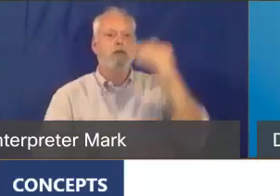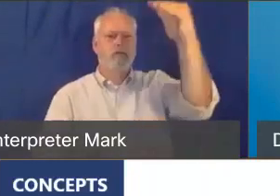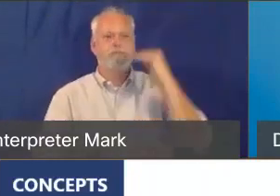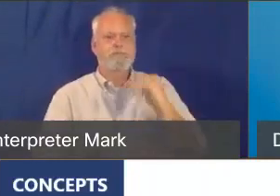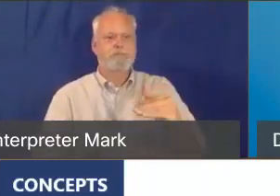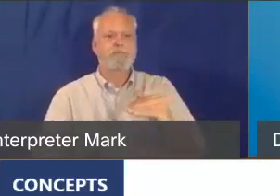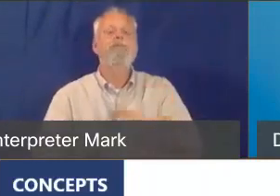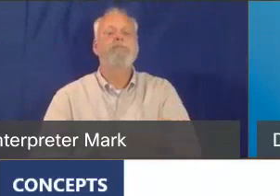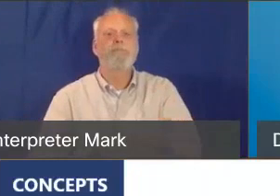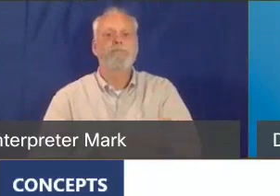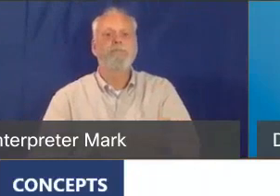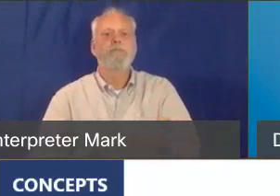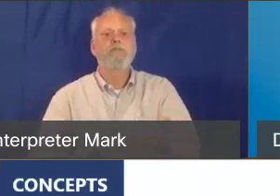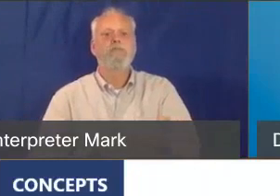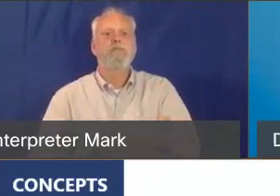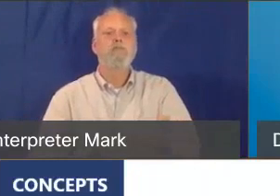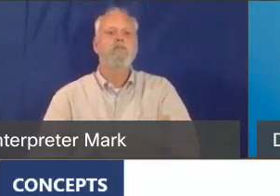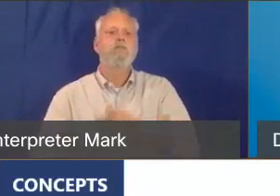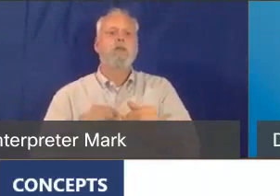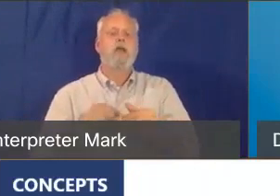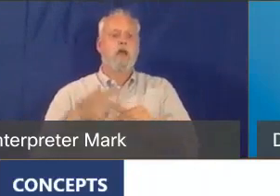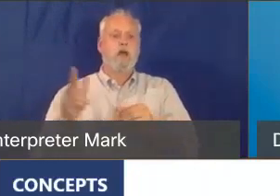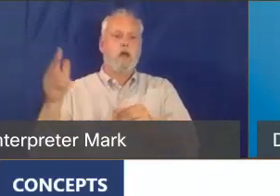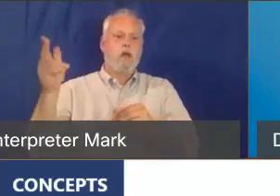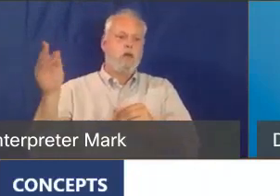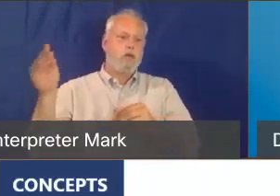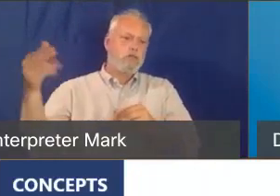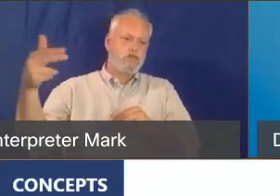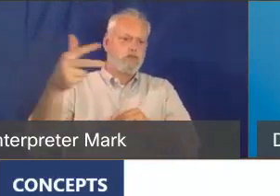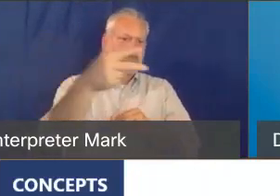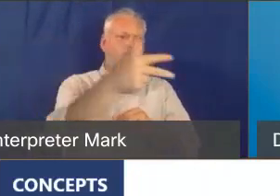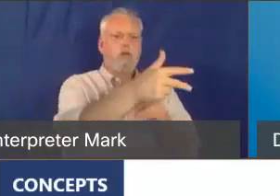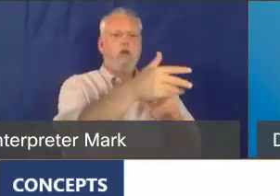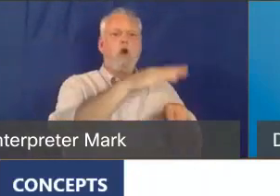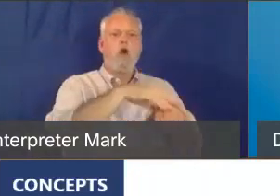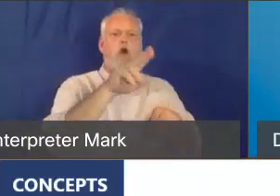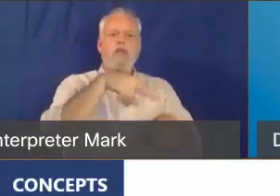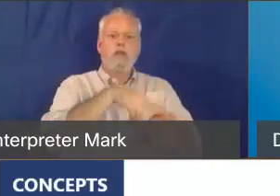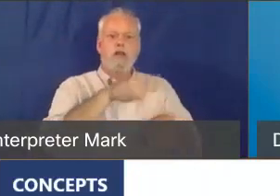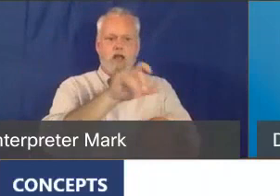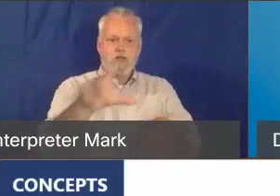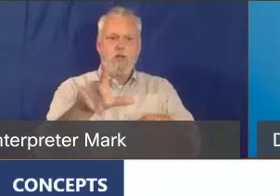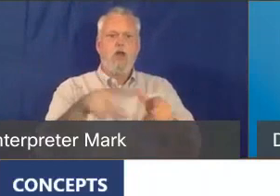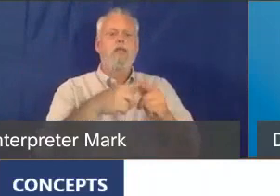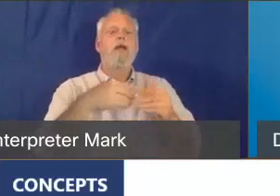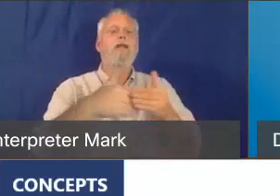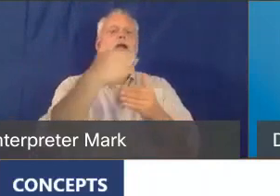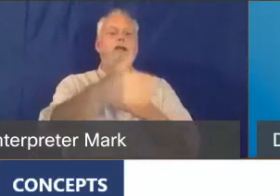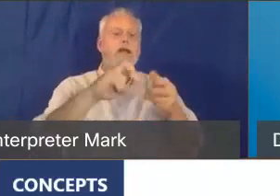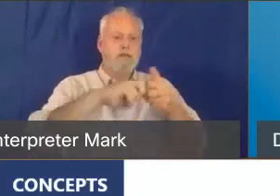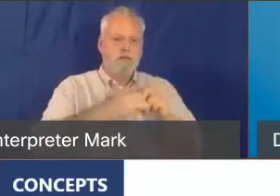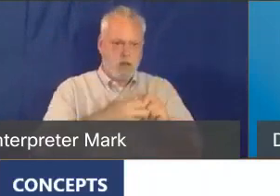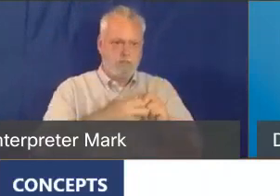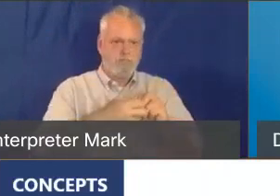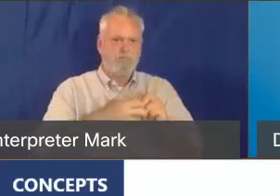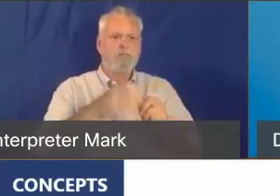So, we've traveled down the National Mall, we had our smooth sailing for a little bit and then we run into our next problem. That's so that's Constitution Avenue.